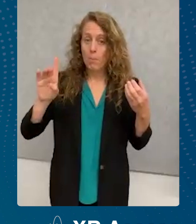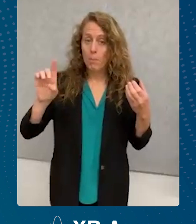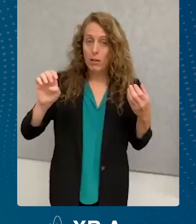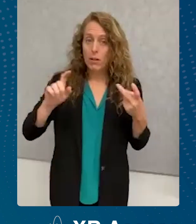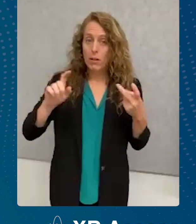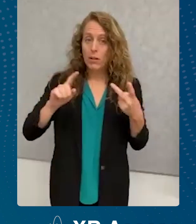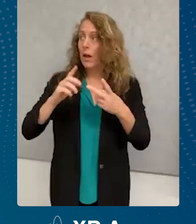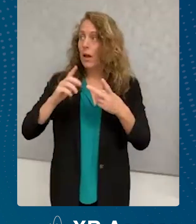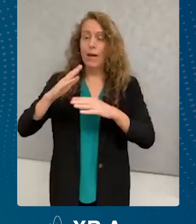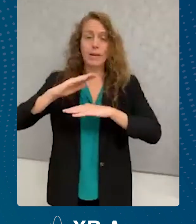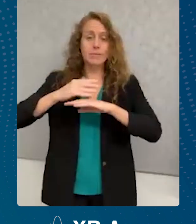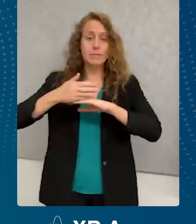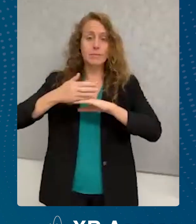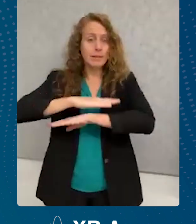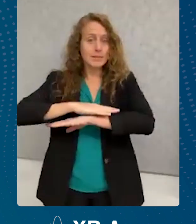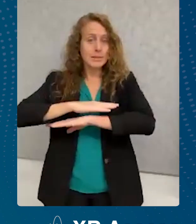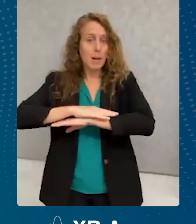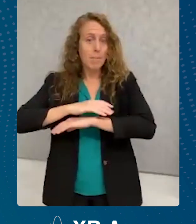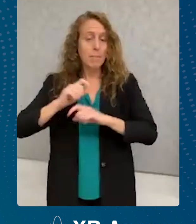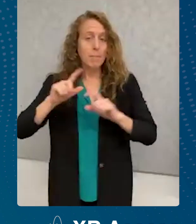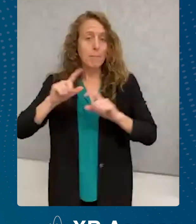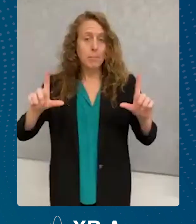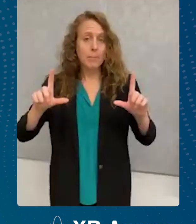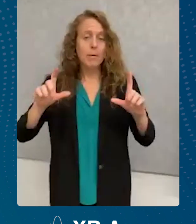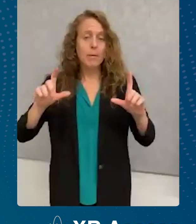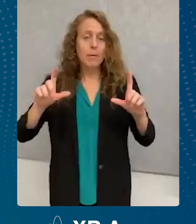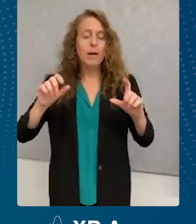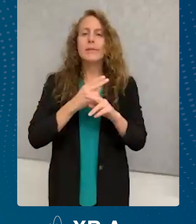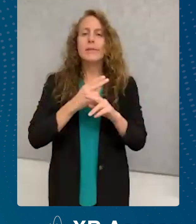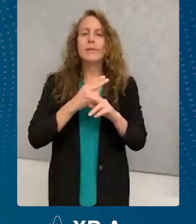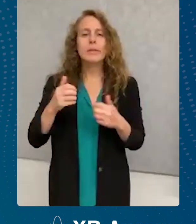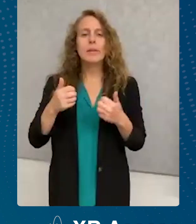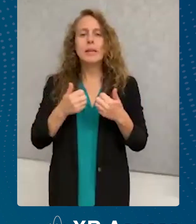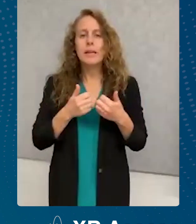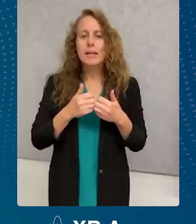of this, using gamification and milestones, and achievements